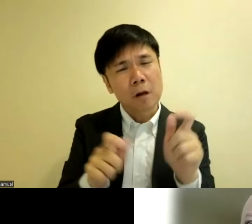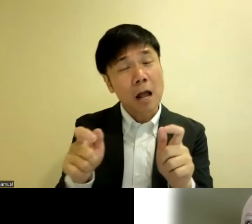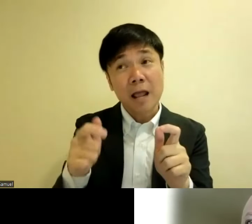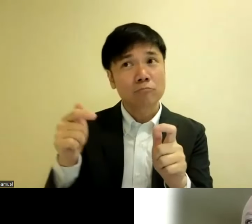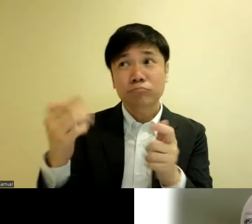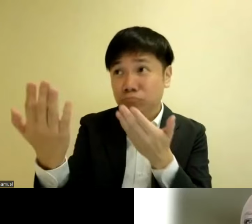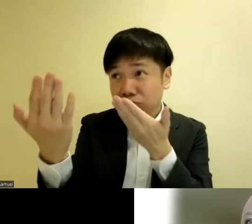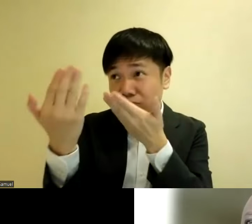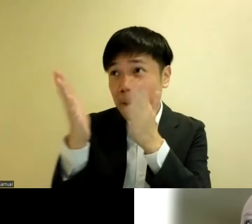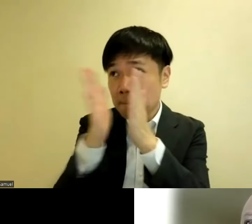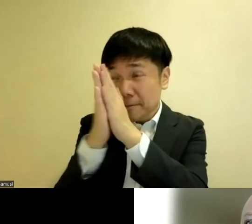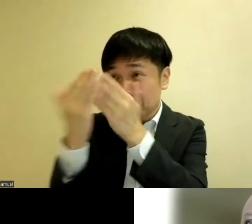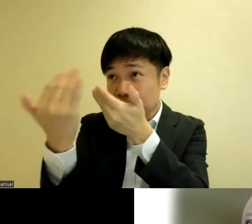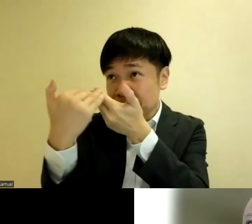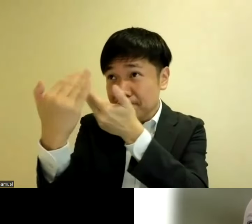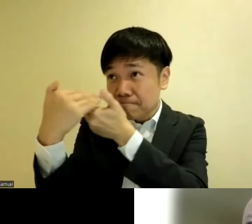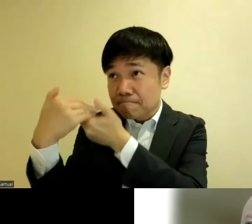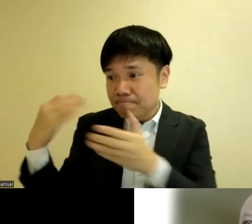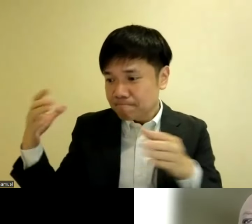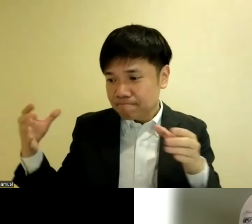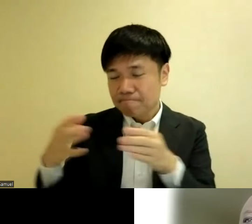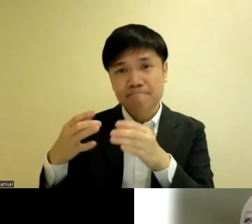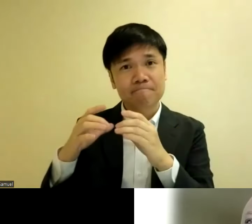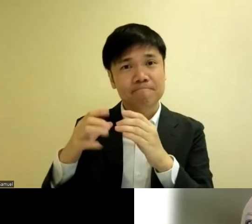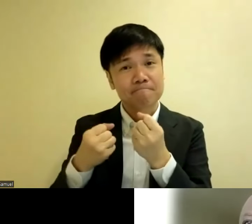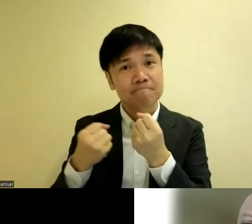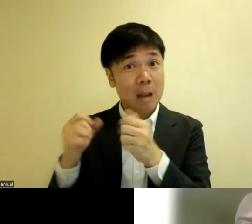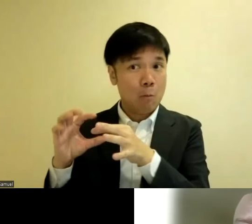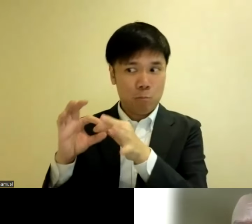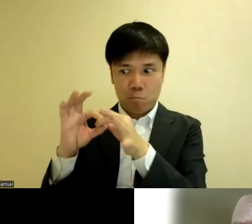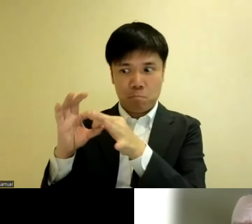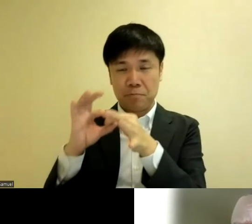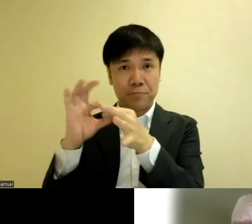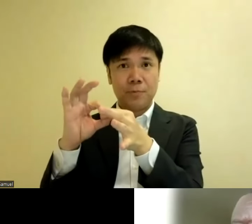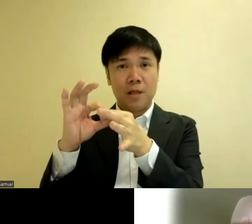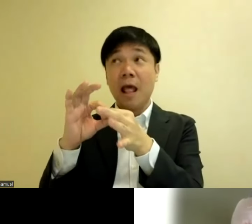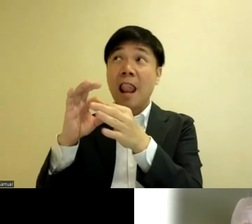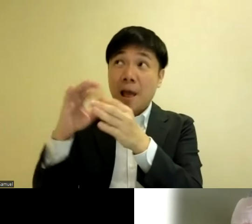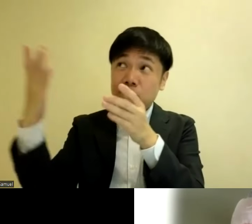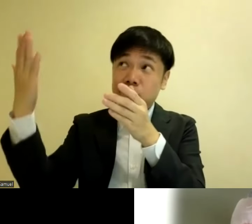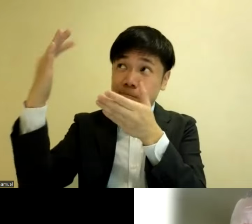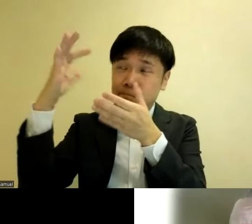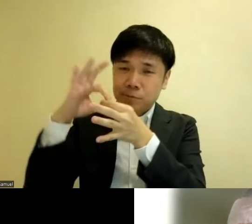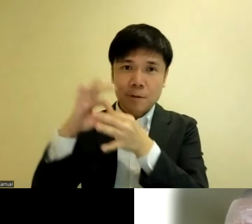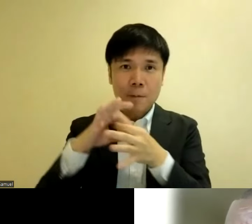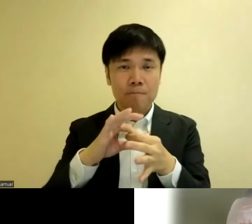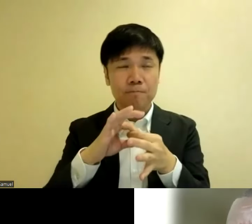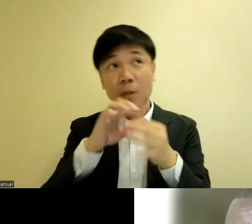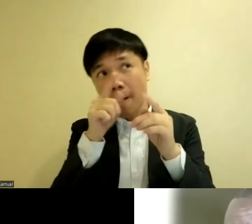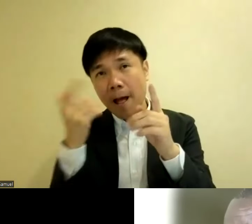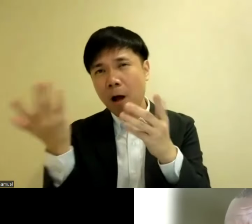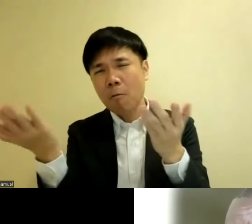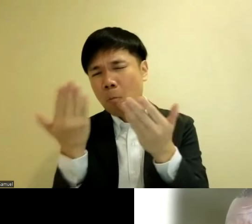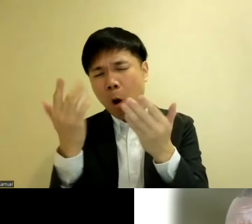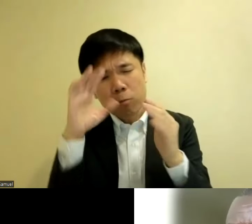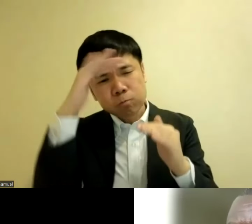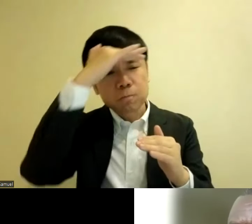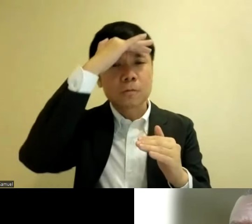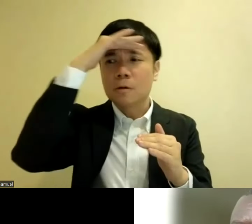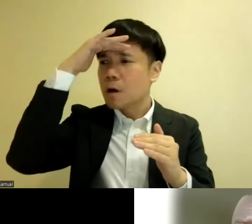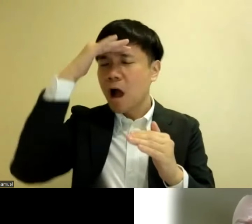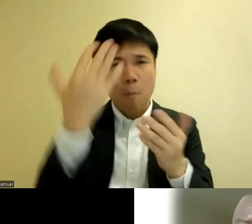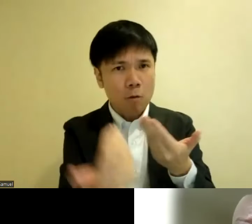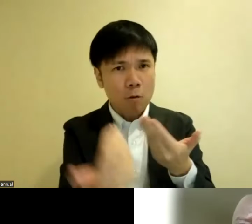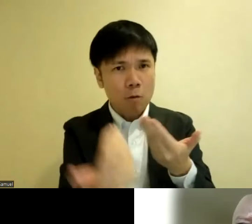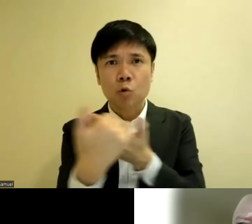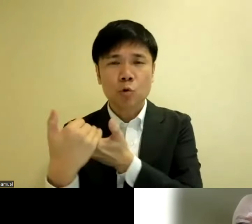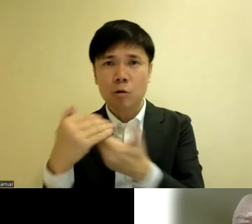And those not on our side, we should encourage them to bring more to the lens.